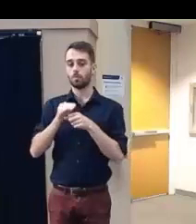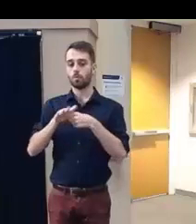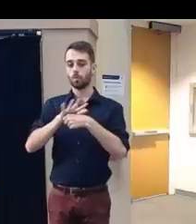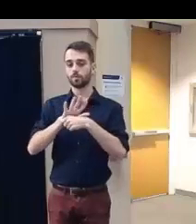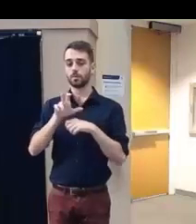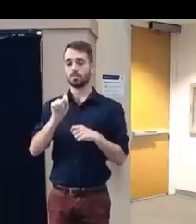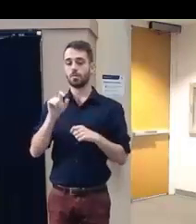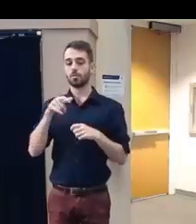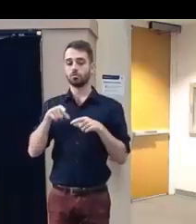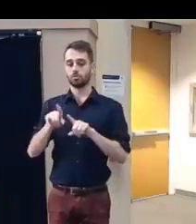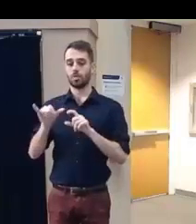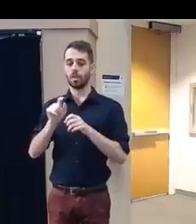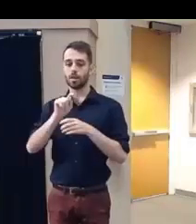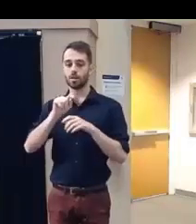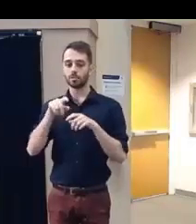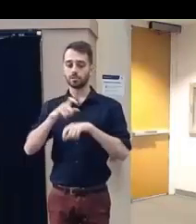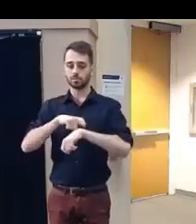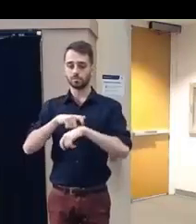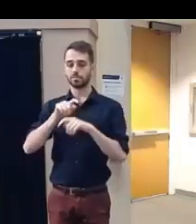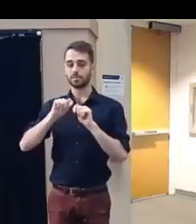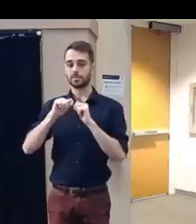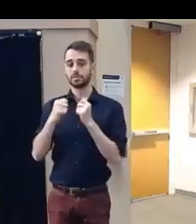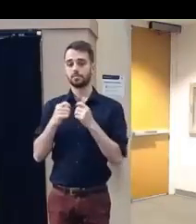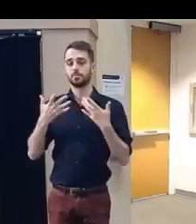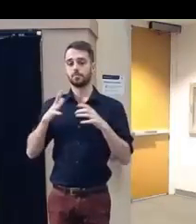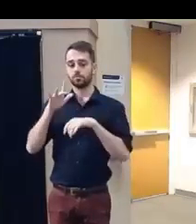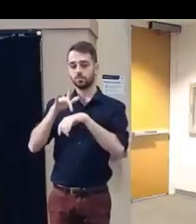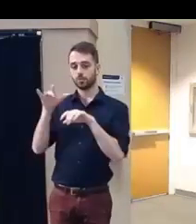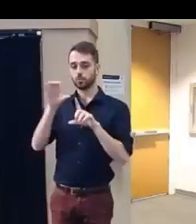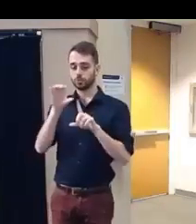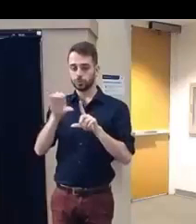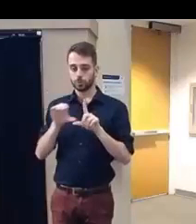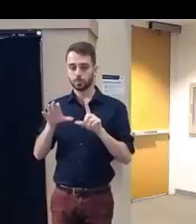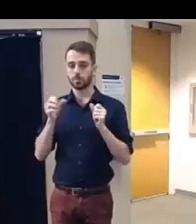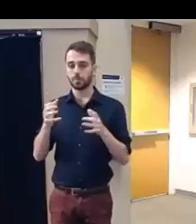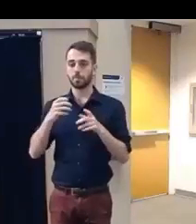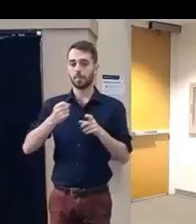team went to zoom multi-disciplinary meeting which brought all the the challenges they're in